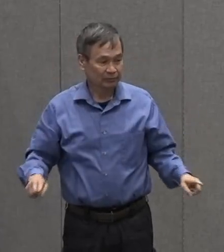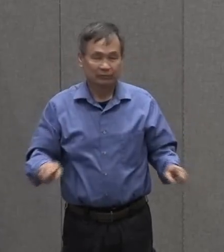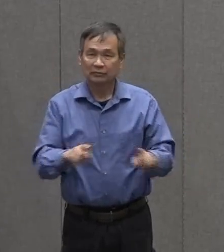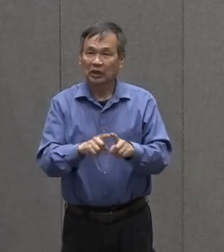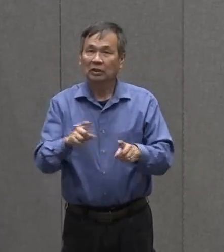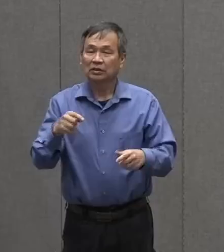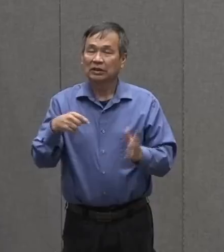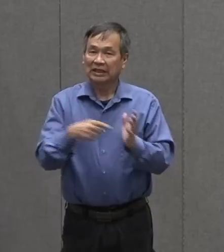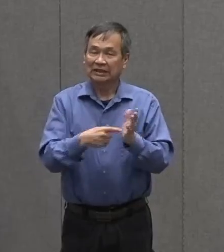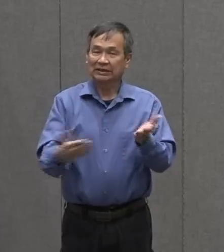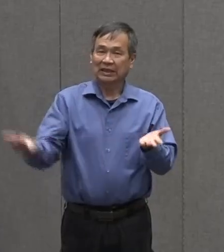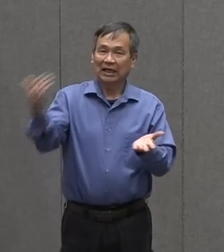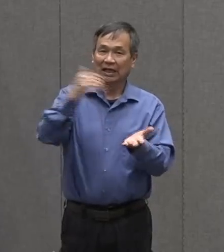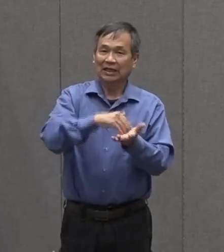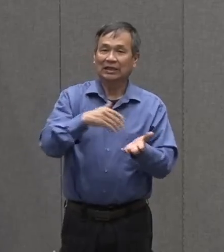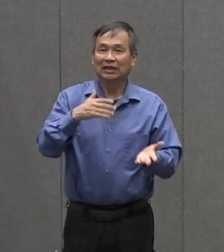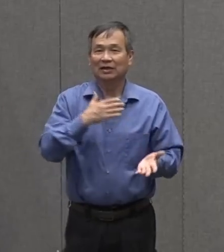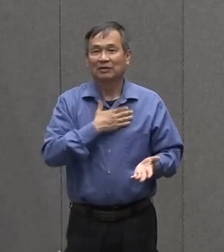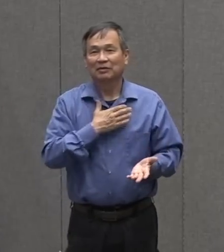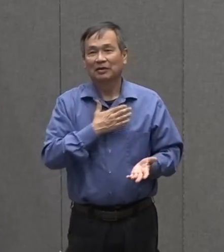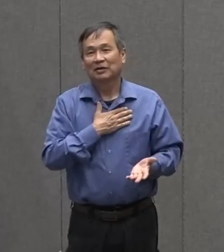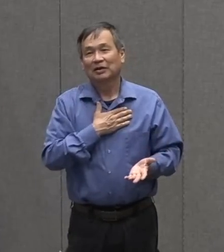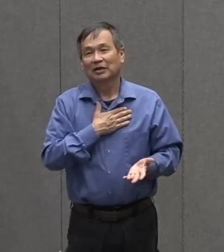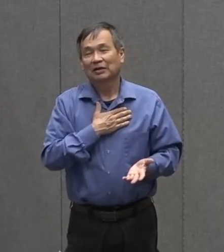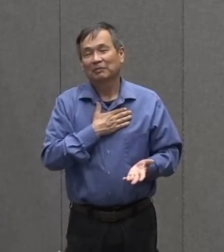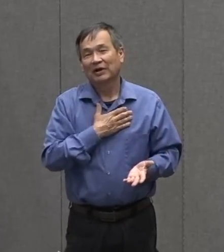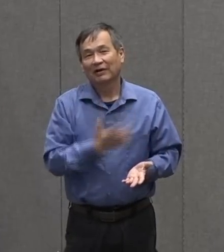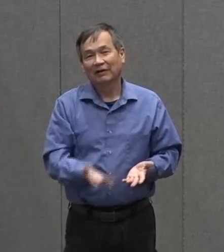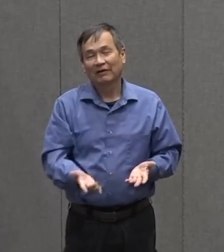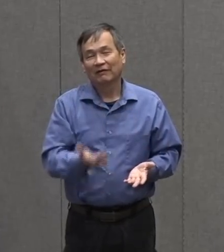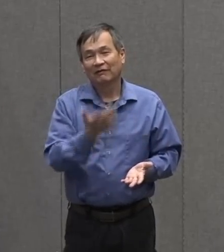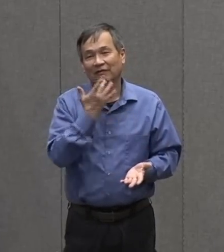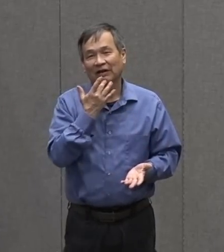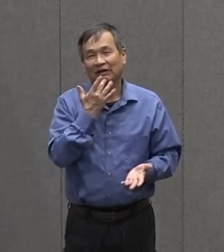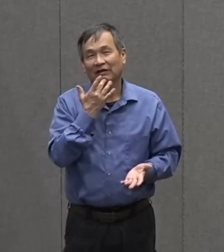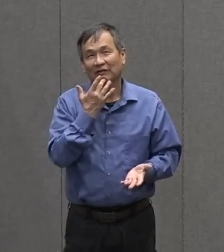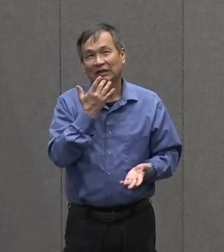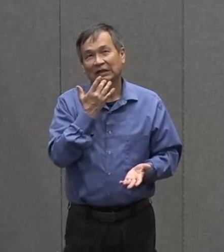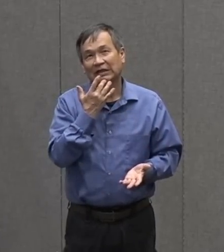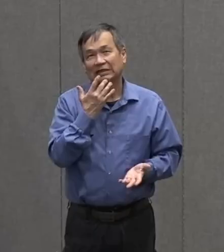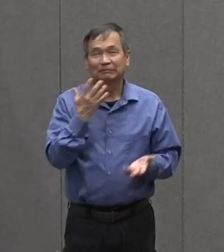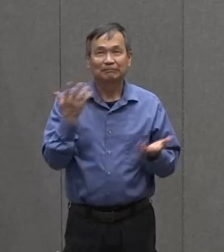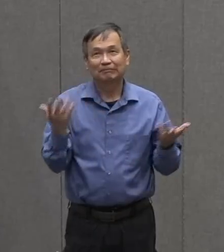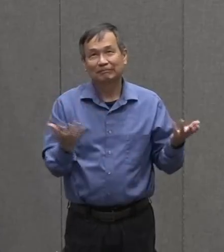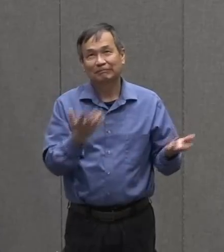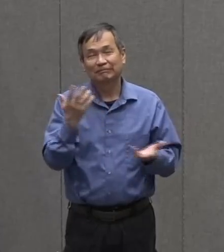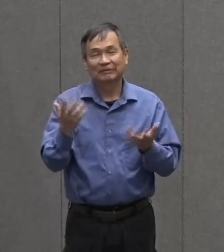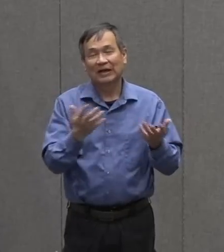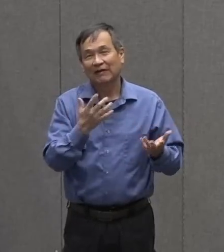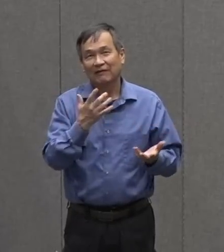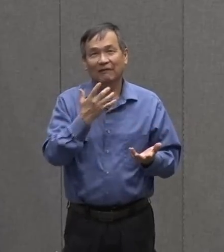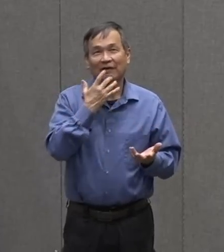This again is my very, very, very, I'm gonna say favorest but I don't think it's quite a word,